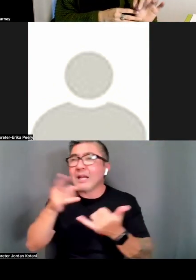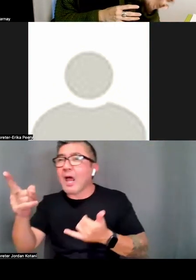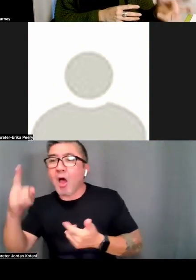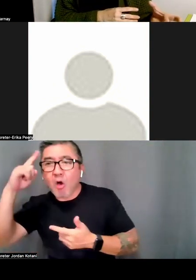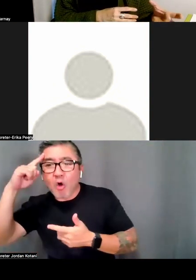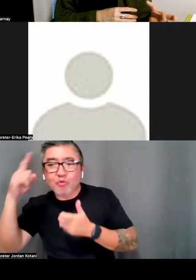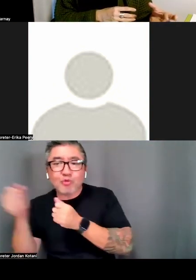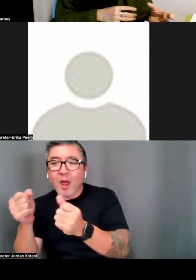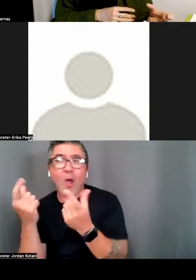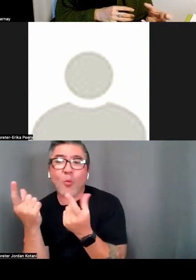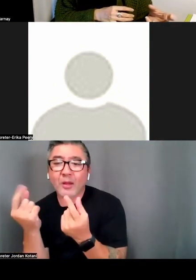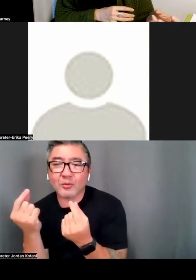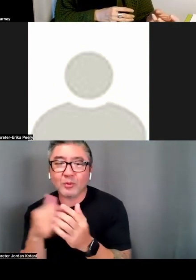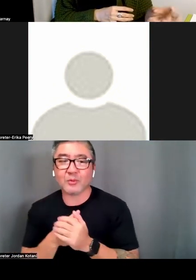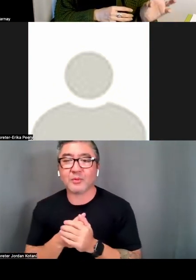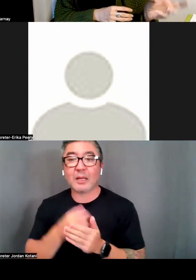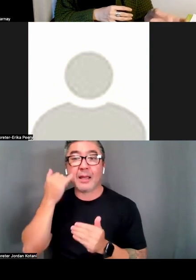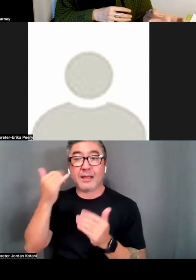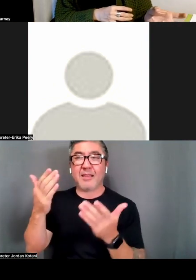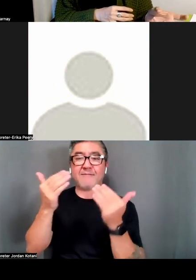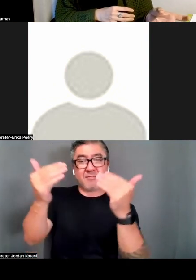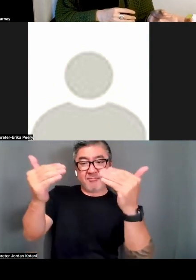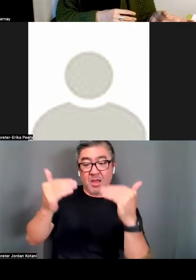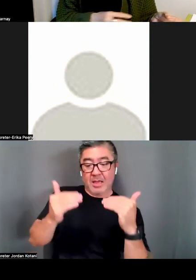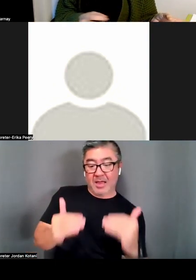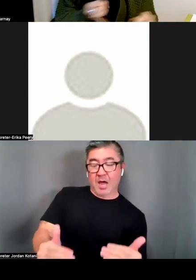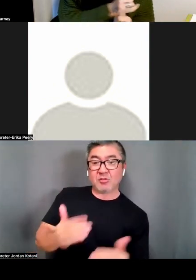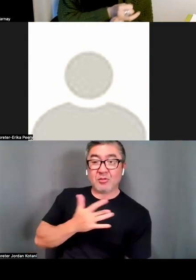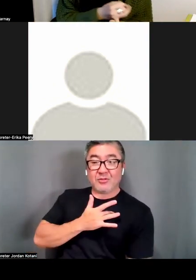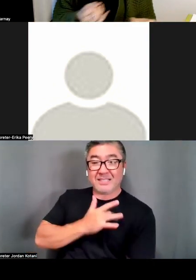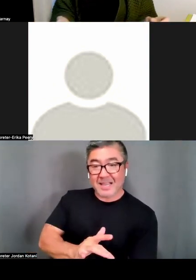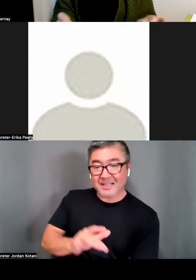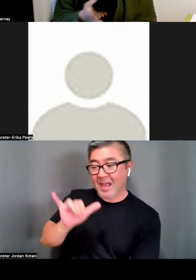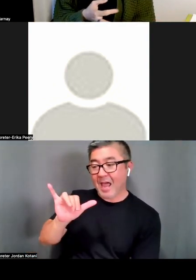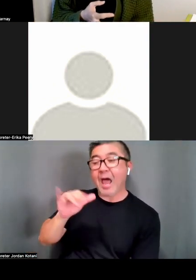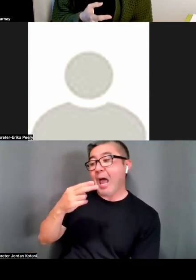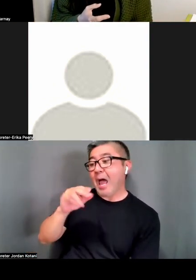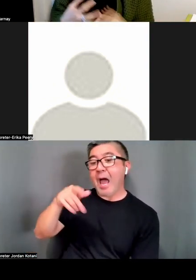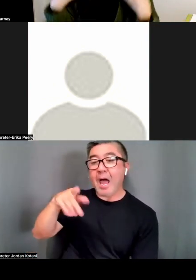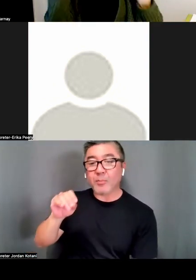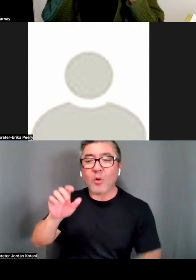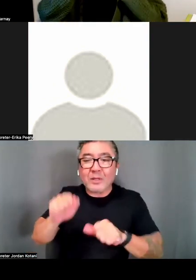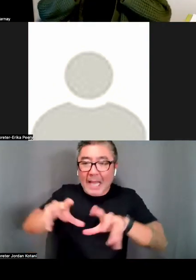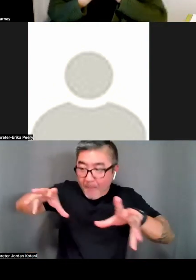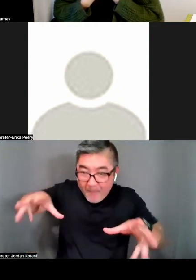undersensitivity hyposensitivity, we can do things like massage, weighted blankets, weighted vests.